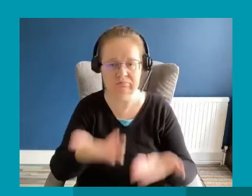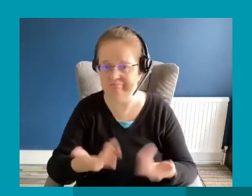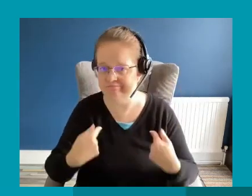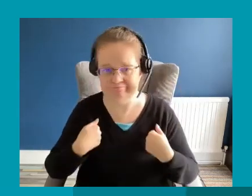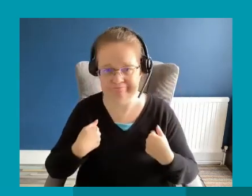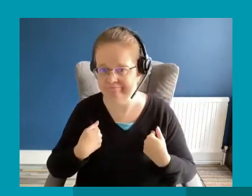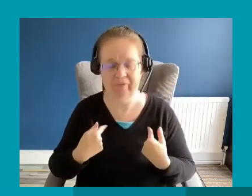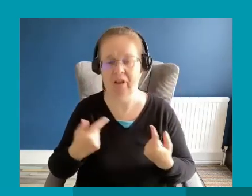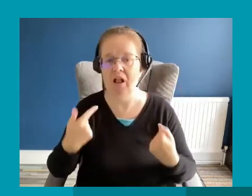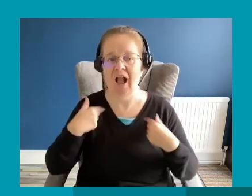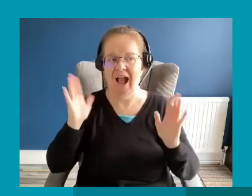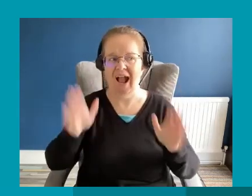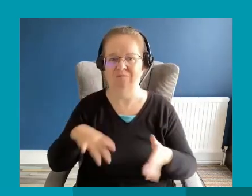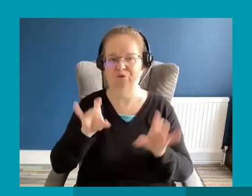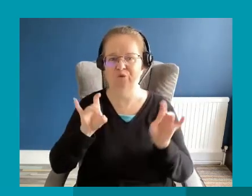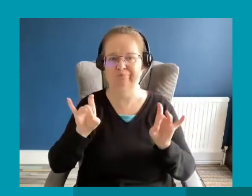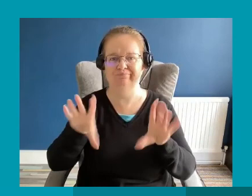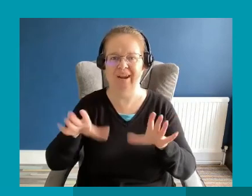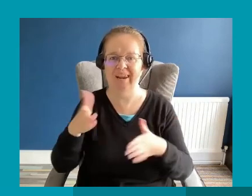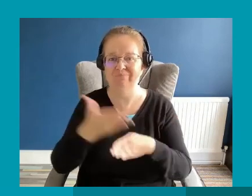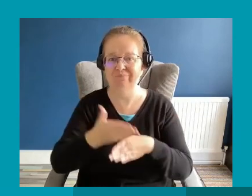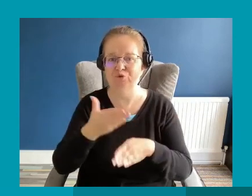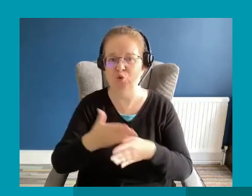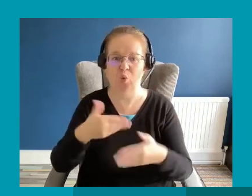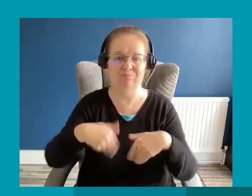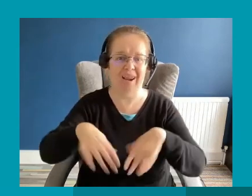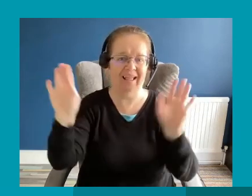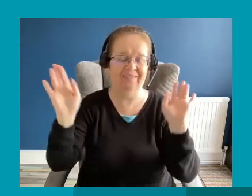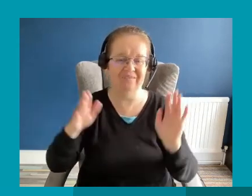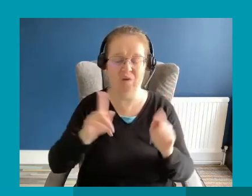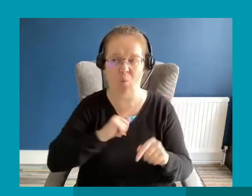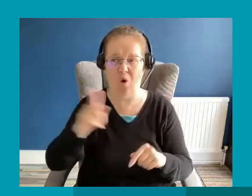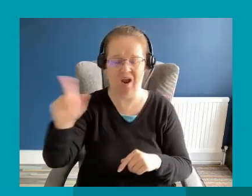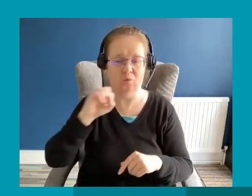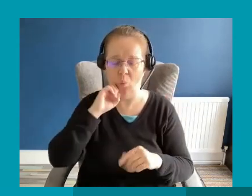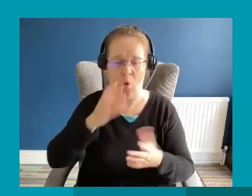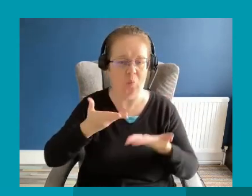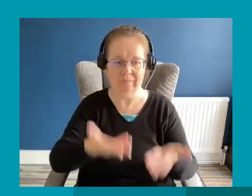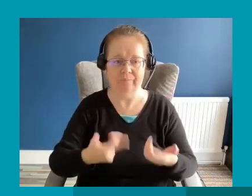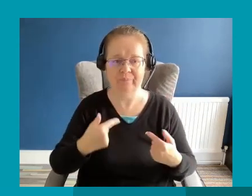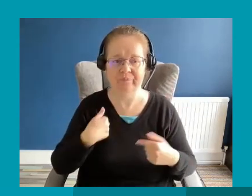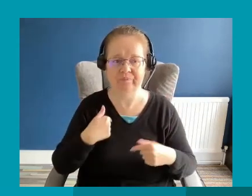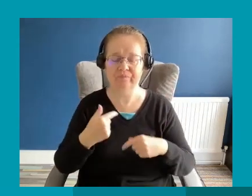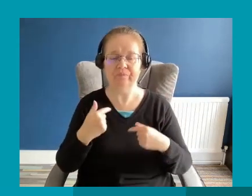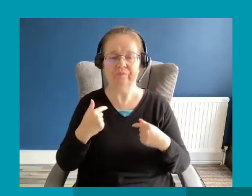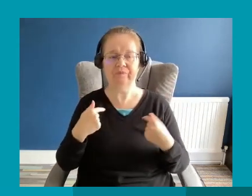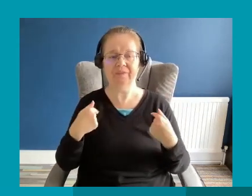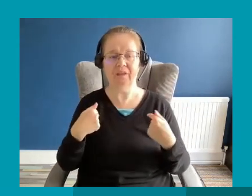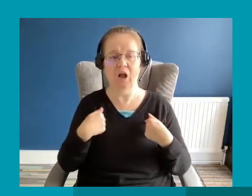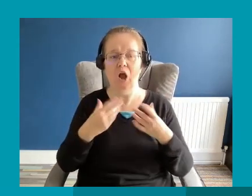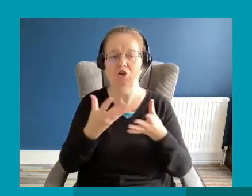up leaving that job due to a lack of support and understanding. Also in early days of IT specialist